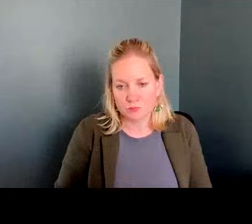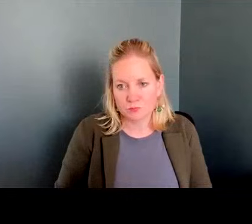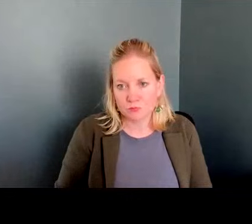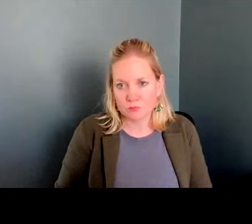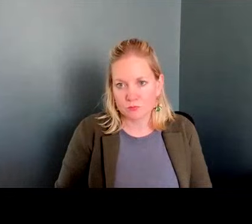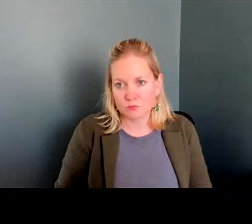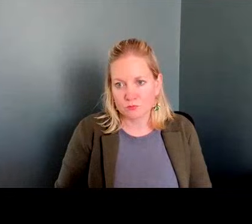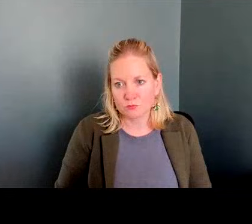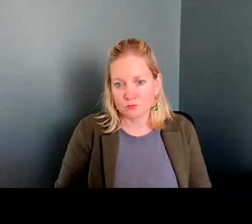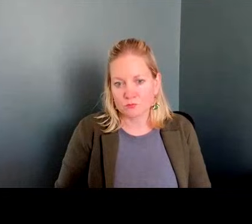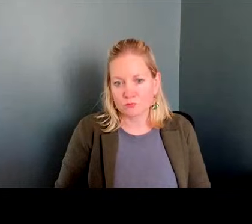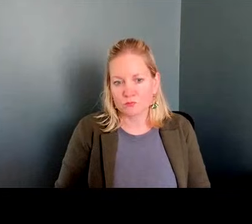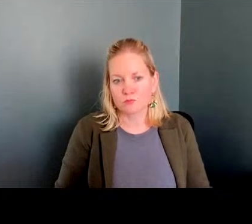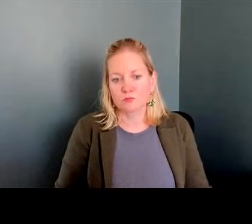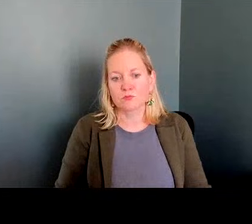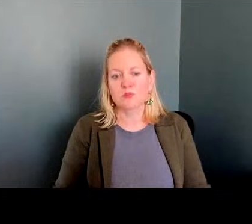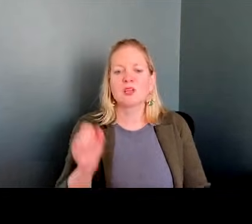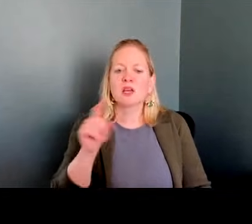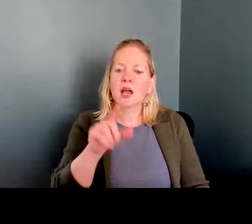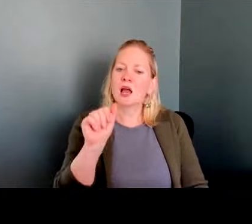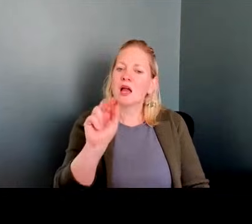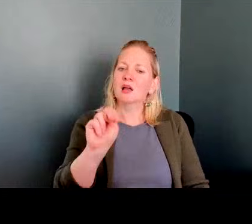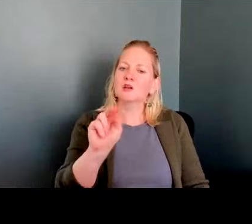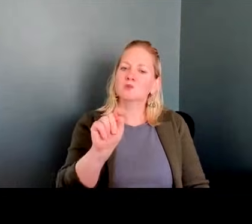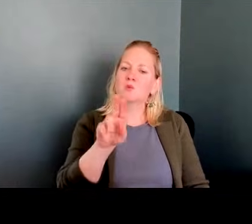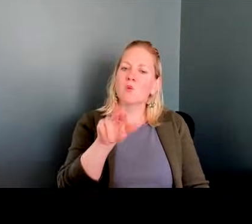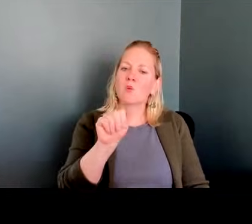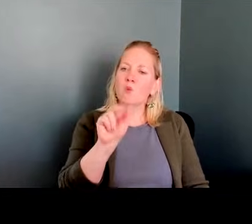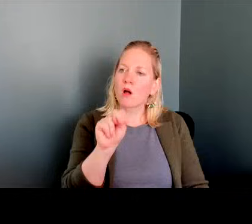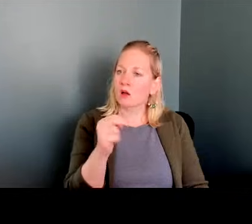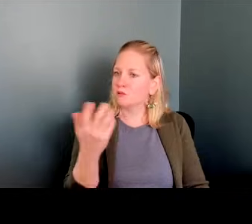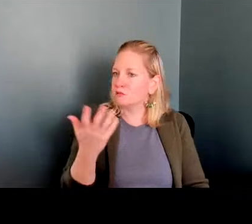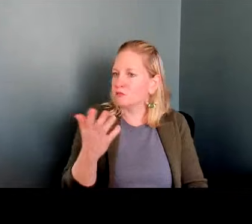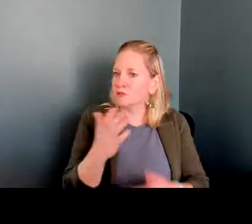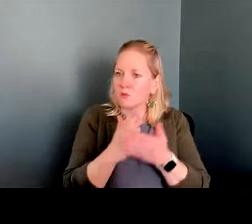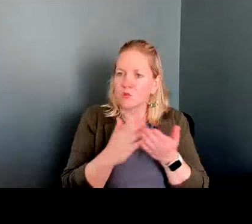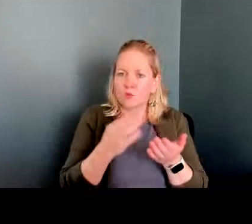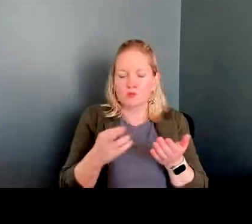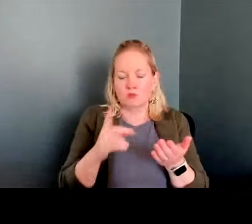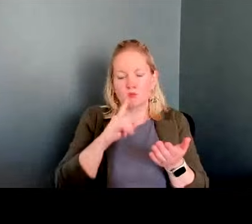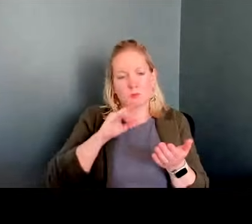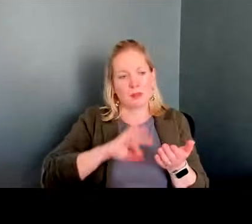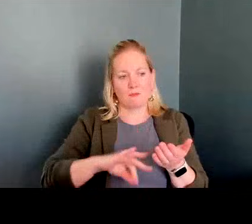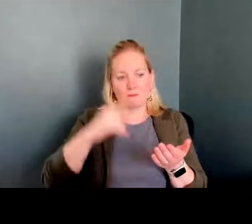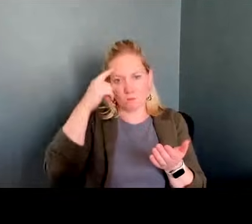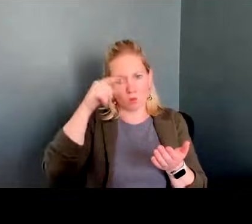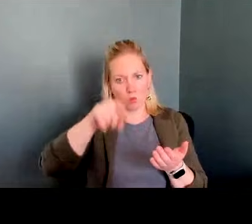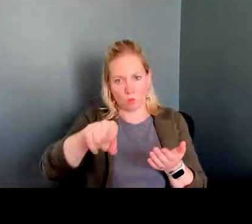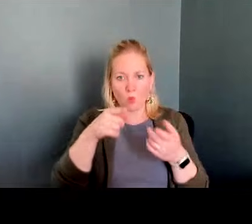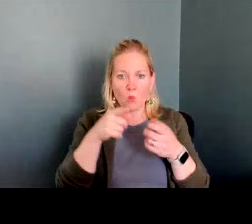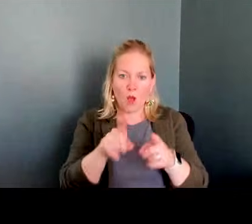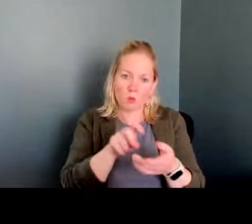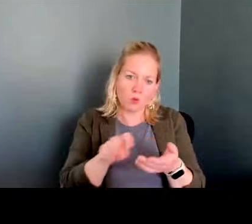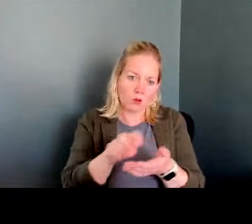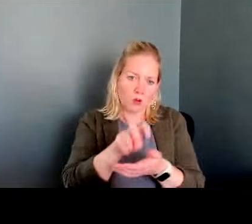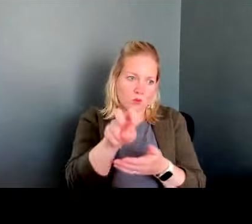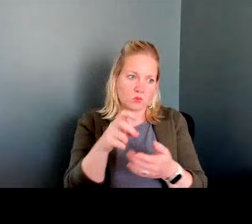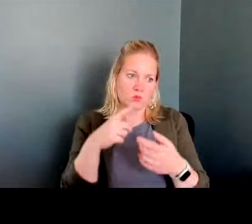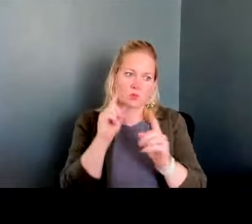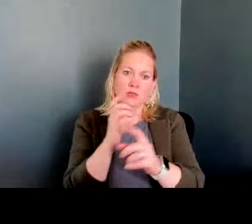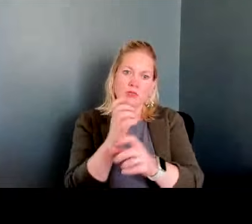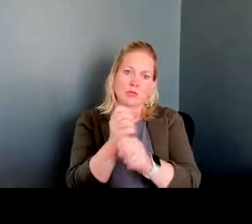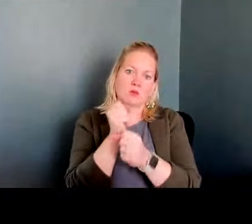that were most helpful to you as you navigated this journey to get approval for gene therapy?